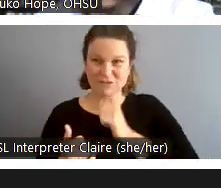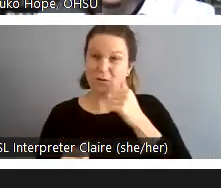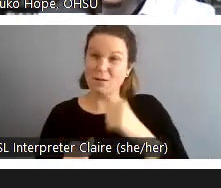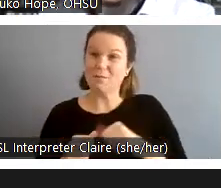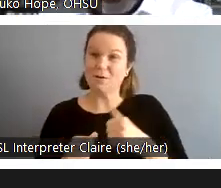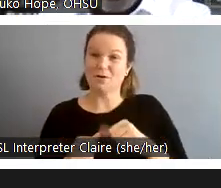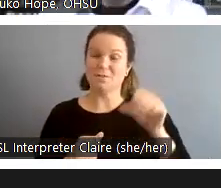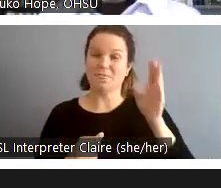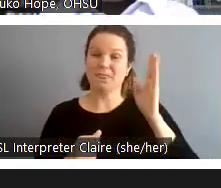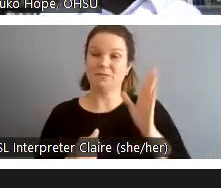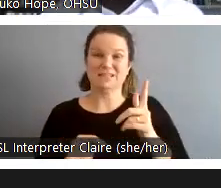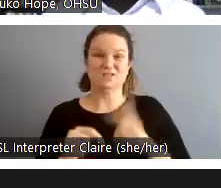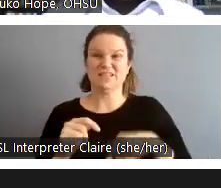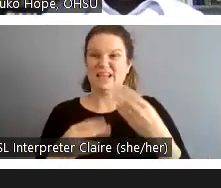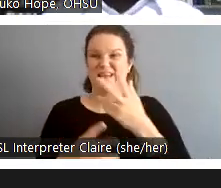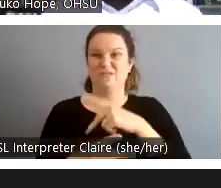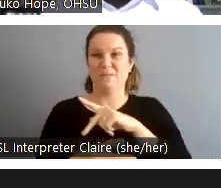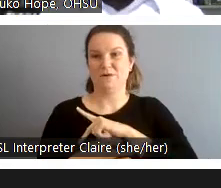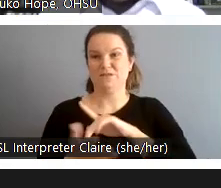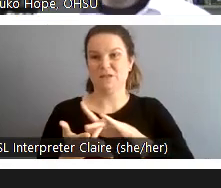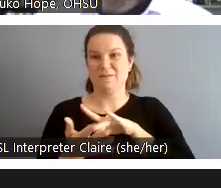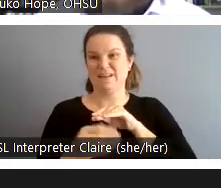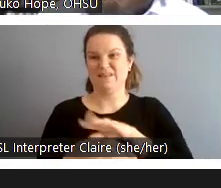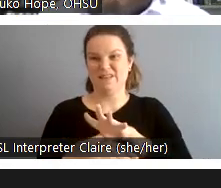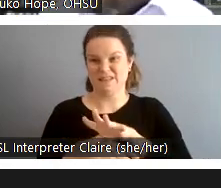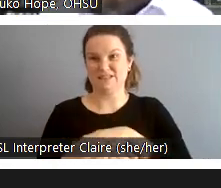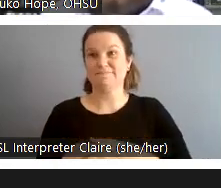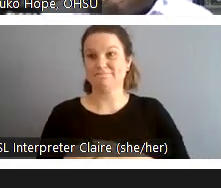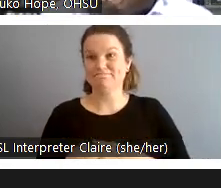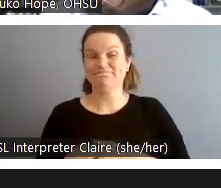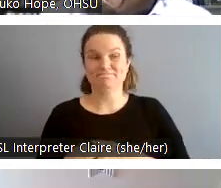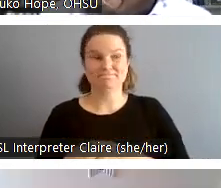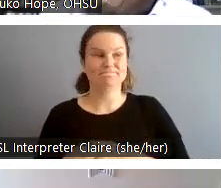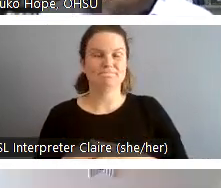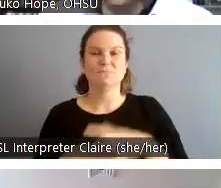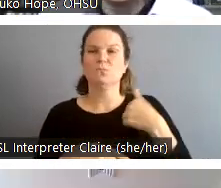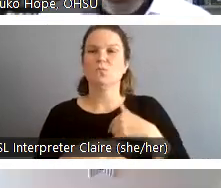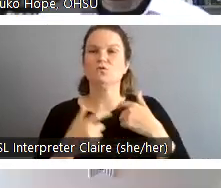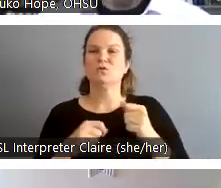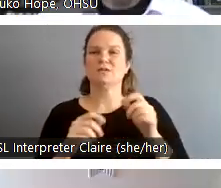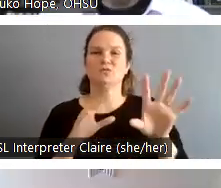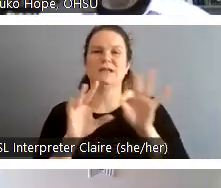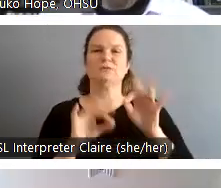presenters cannot give personal medical advice. And so we'll do our best to